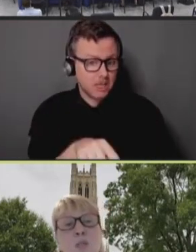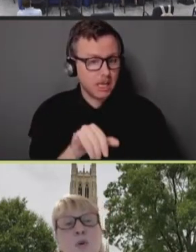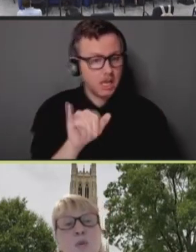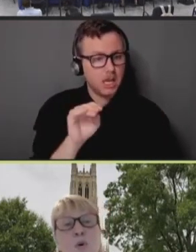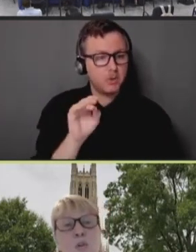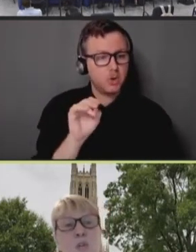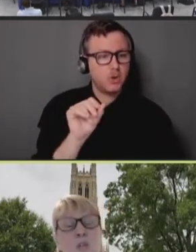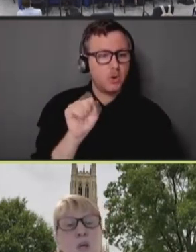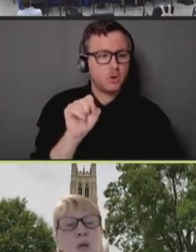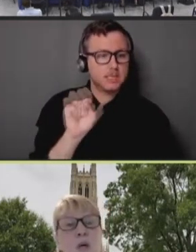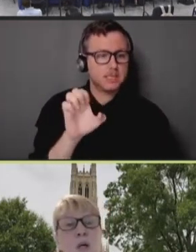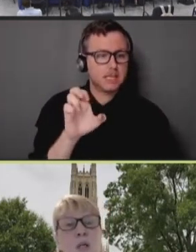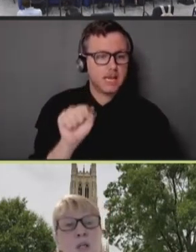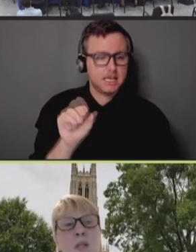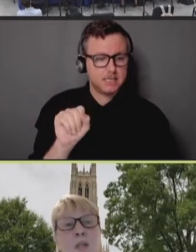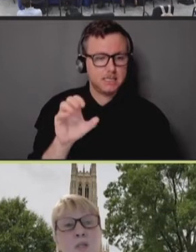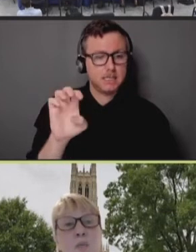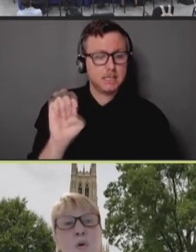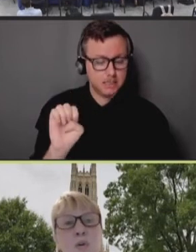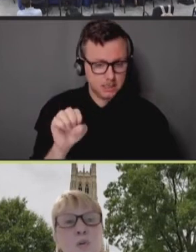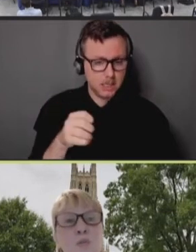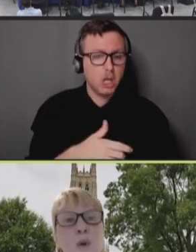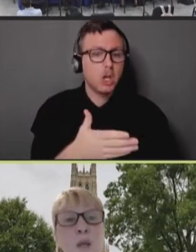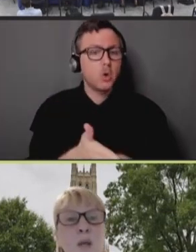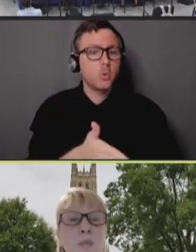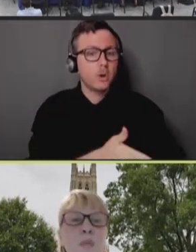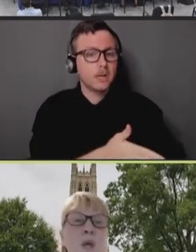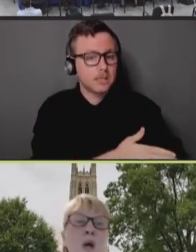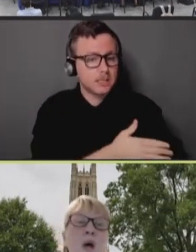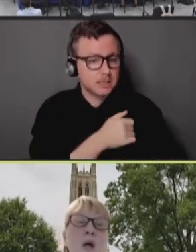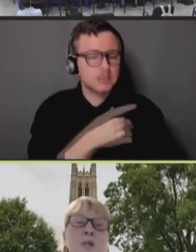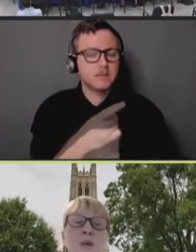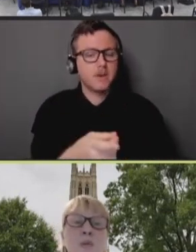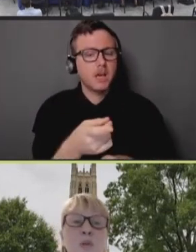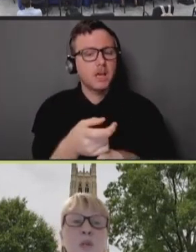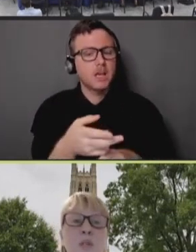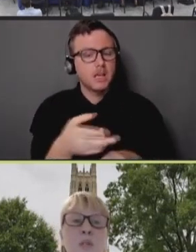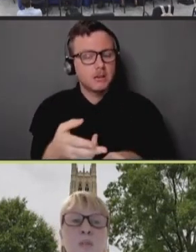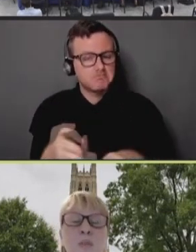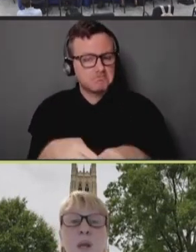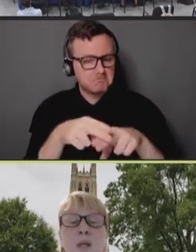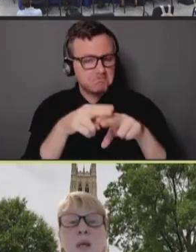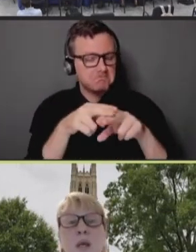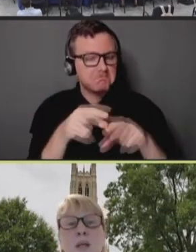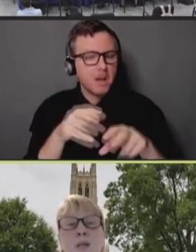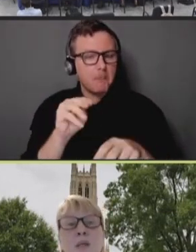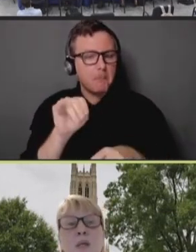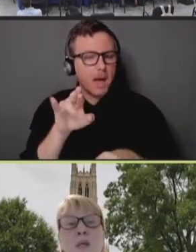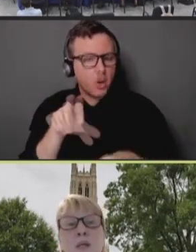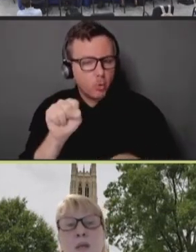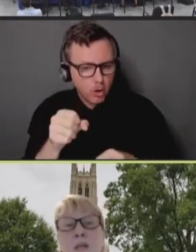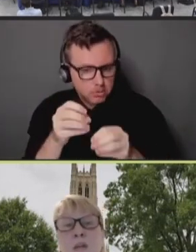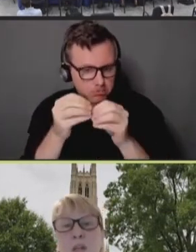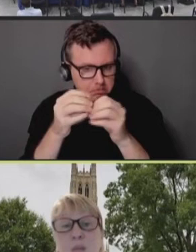It promotes increase in burden of microbes and products in the brain and relevant damage